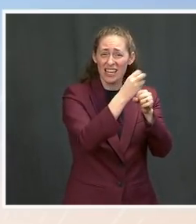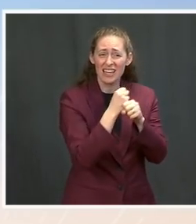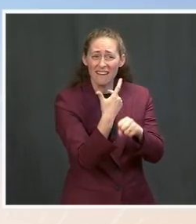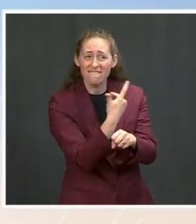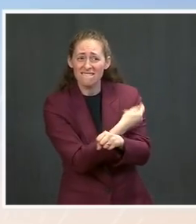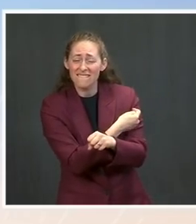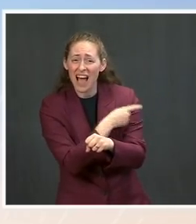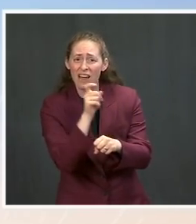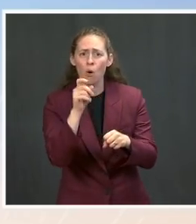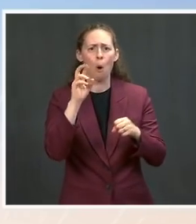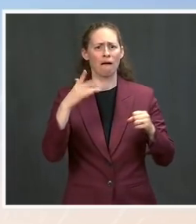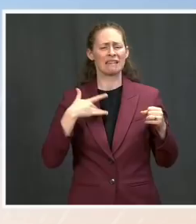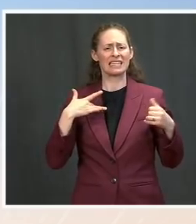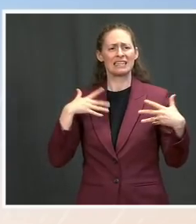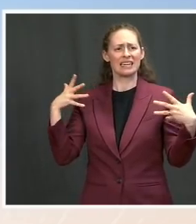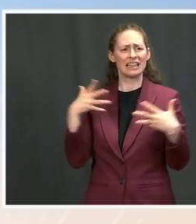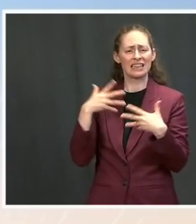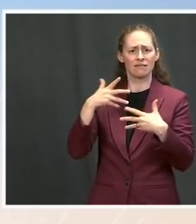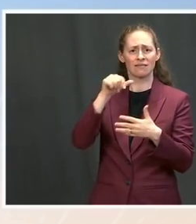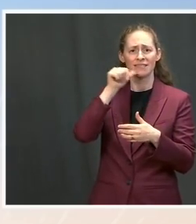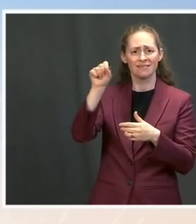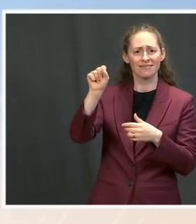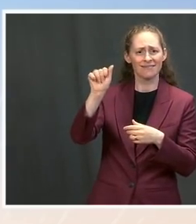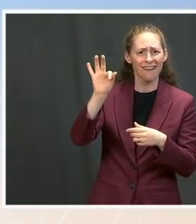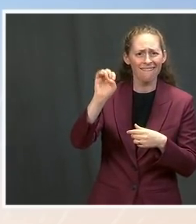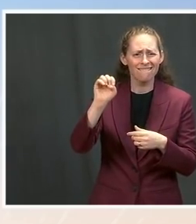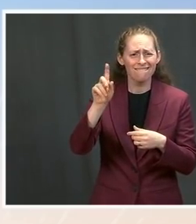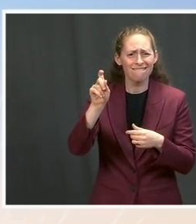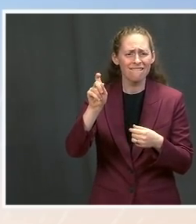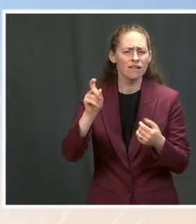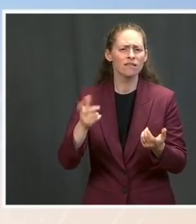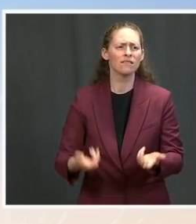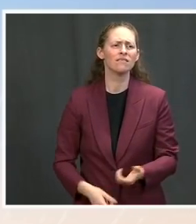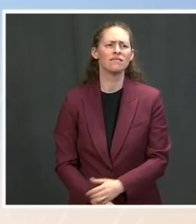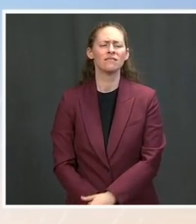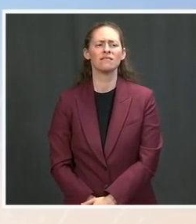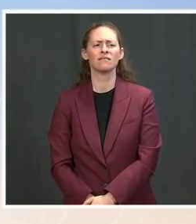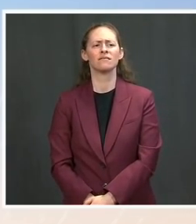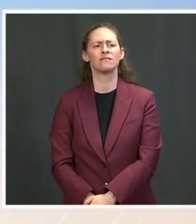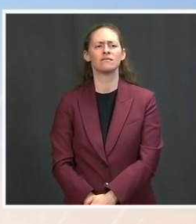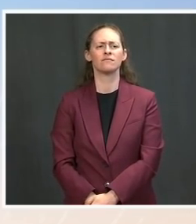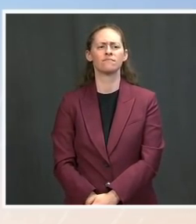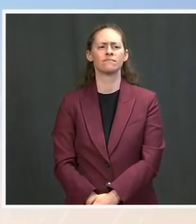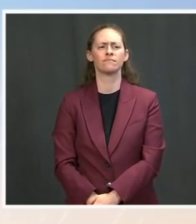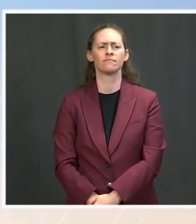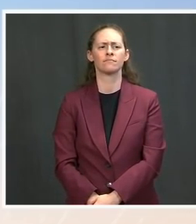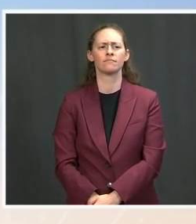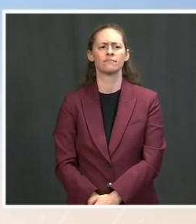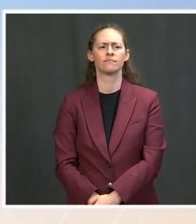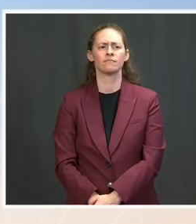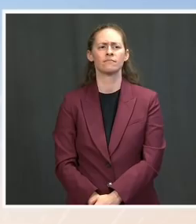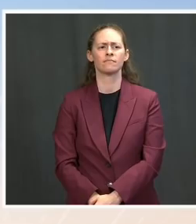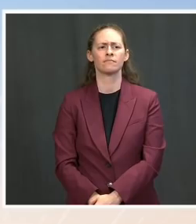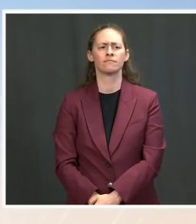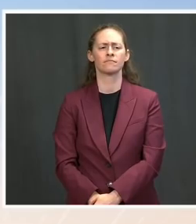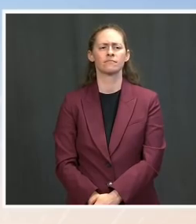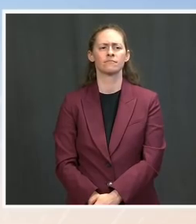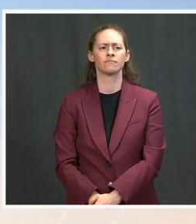Well, first let me say that what we've seen is that the more people who are vaccinated -- and today he'll talk about the fact -- but you are aware of this data --